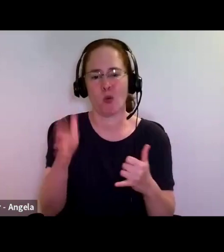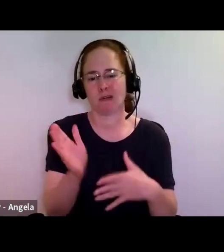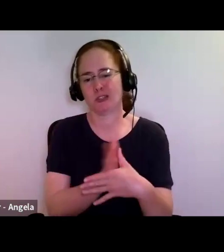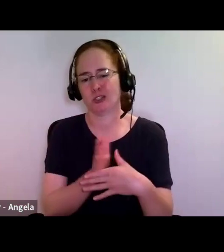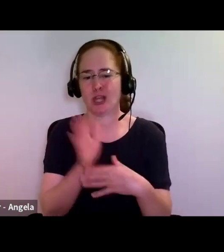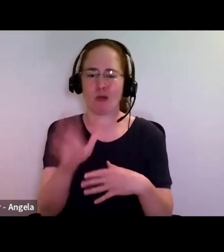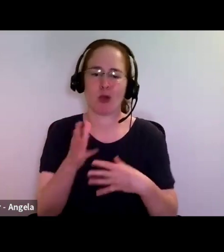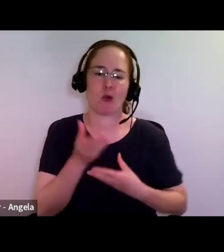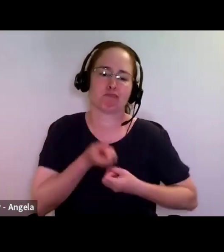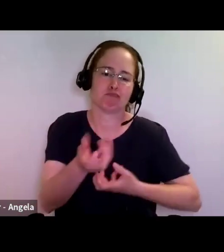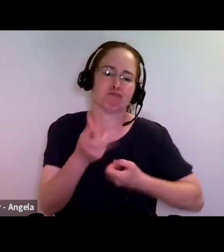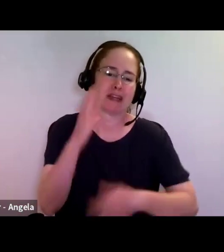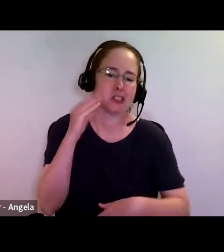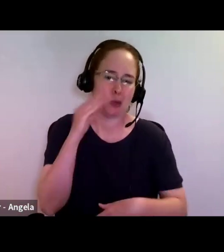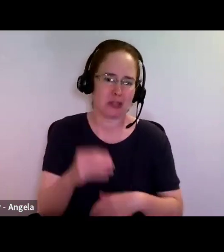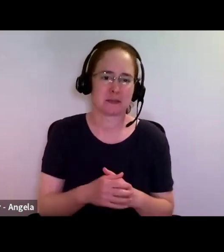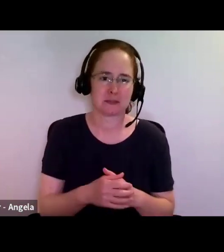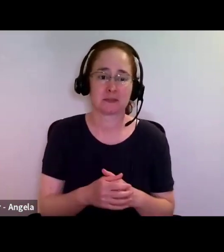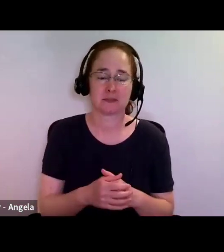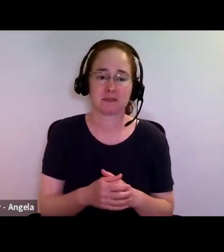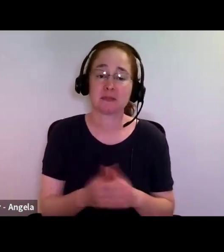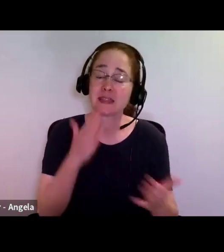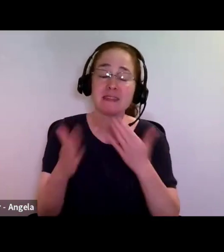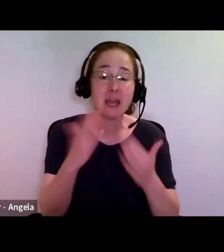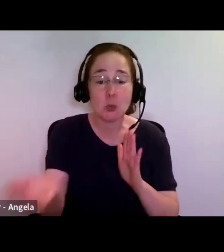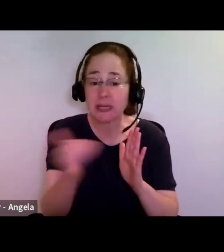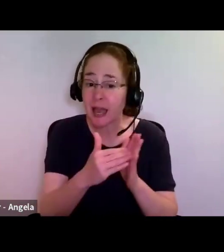experiences with us. So again, thank you for being on with us.